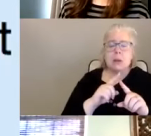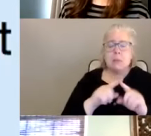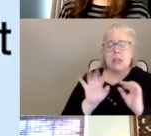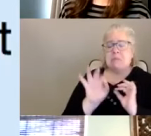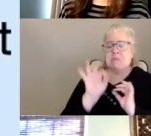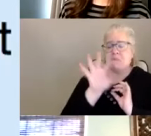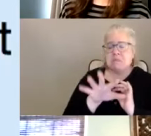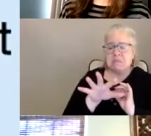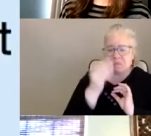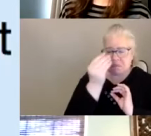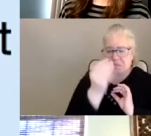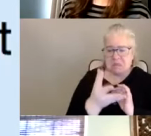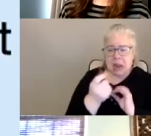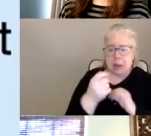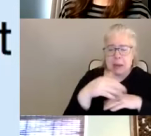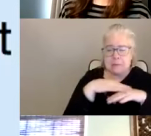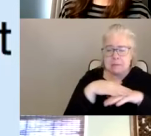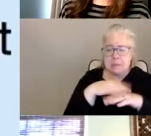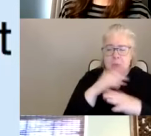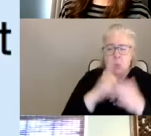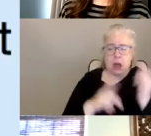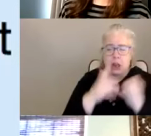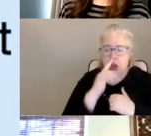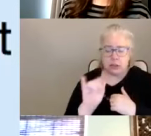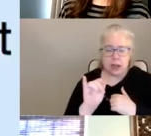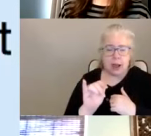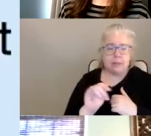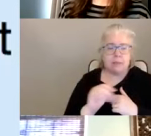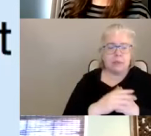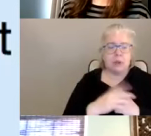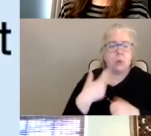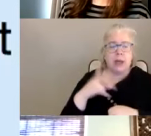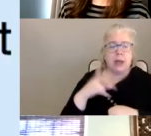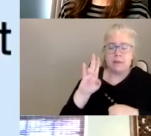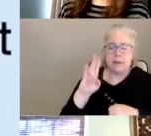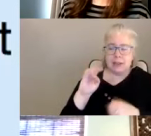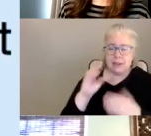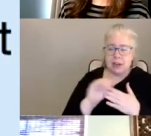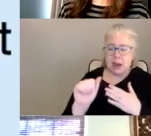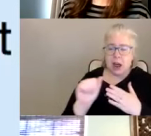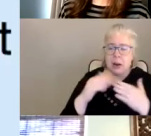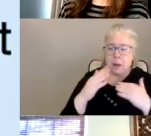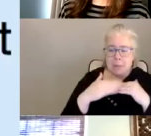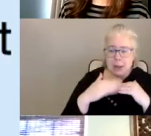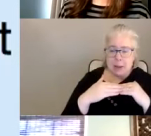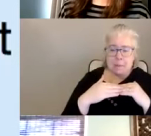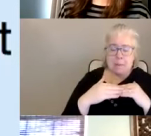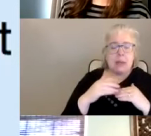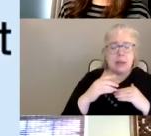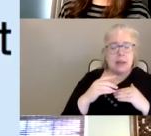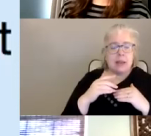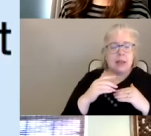just a little bit, you know we do have a $70 project minimum. And that'll come into play here in just a second